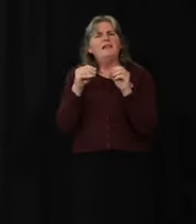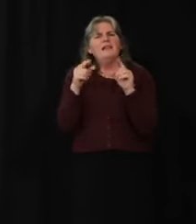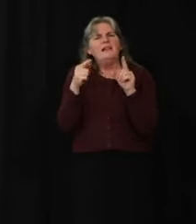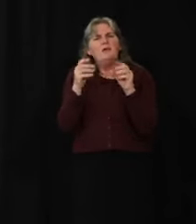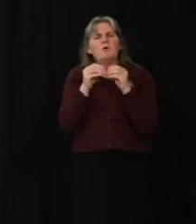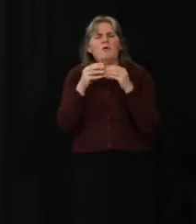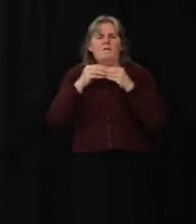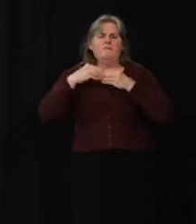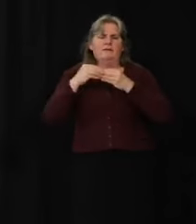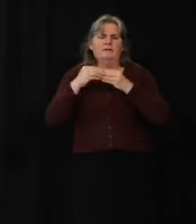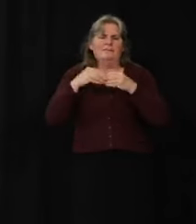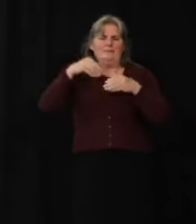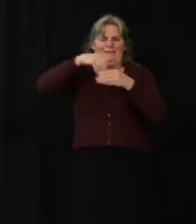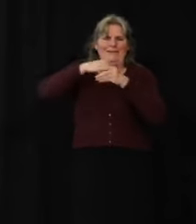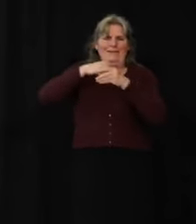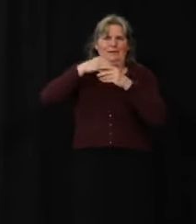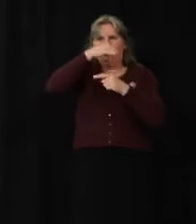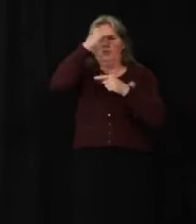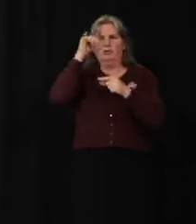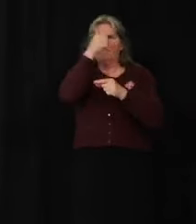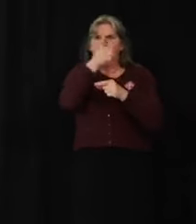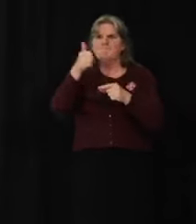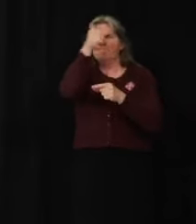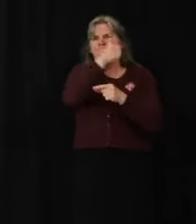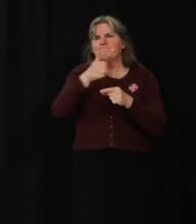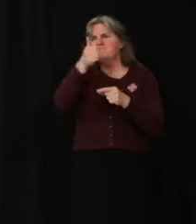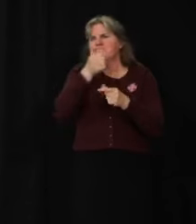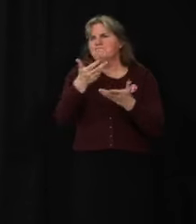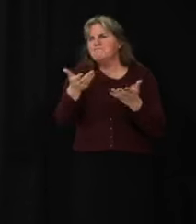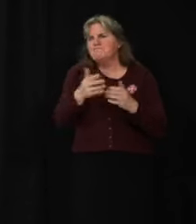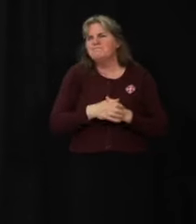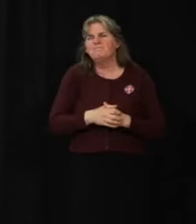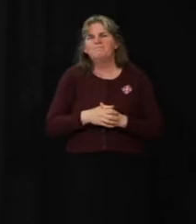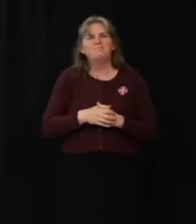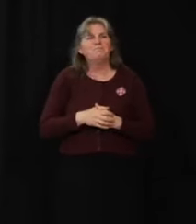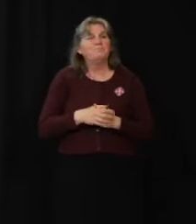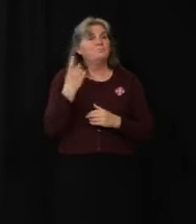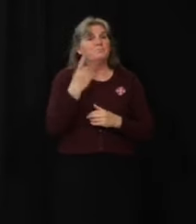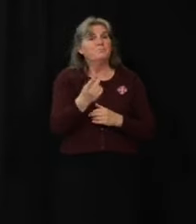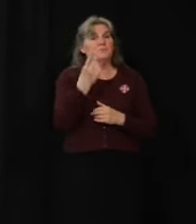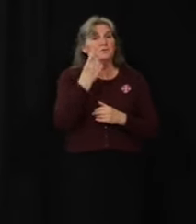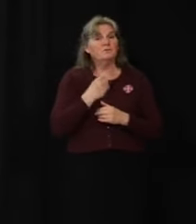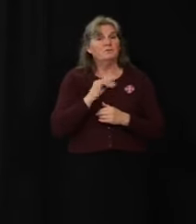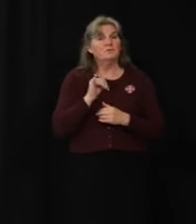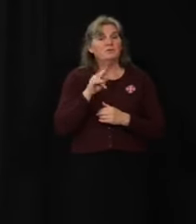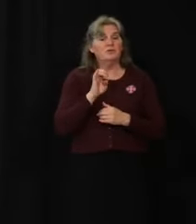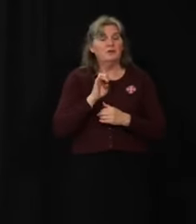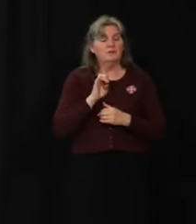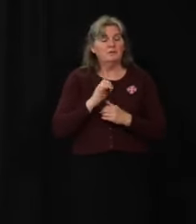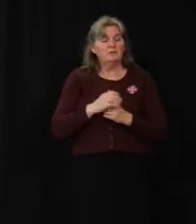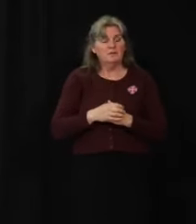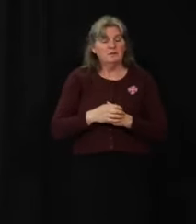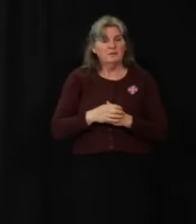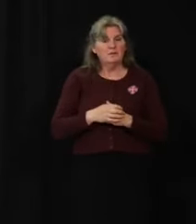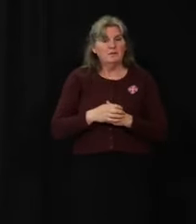triggers that we are experiencing are communicated effectively, quickly, and that